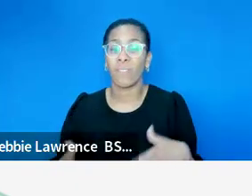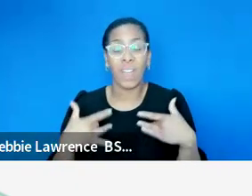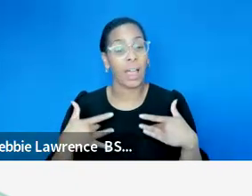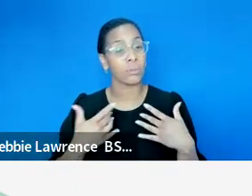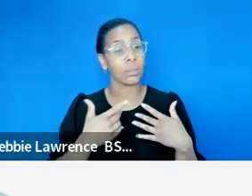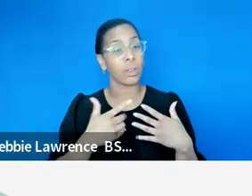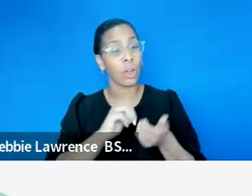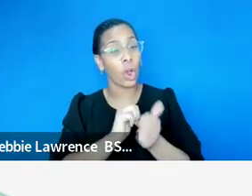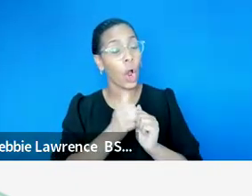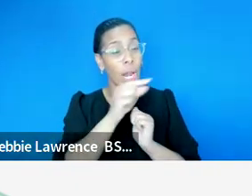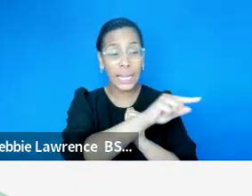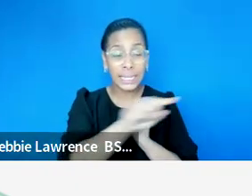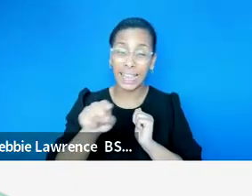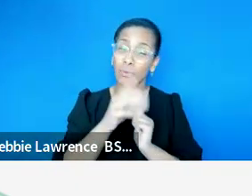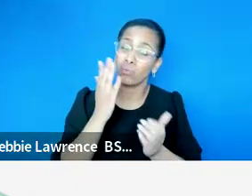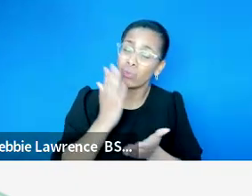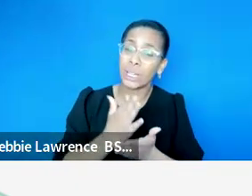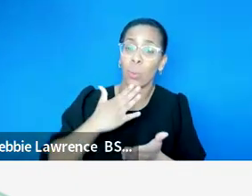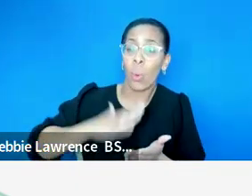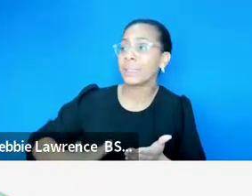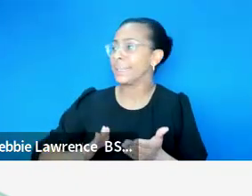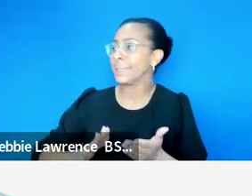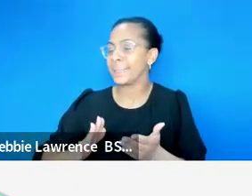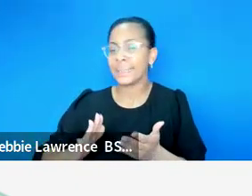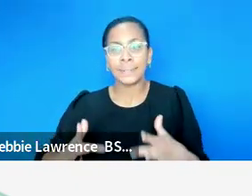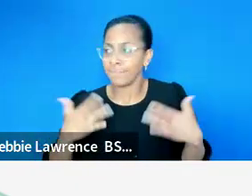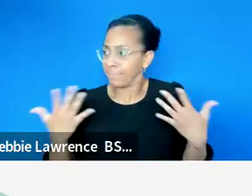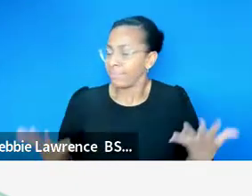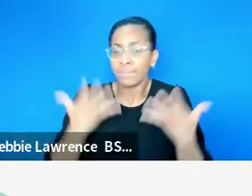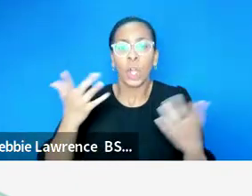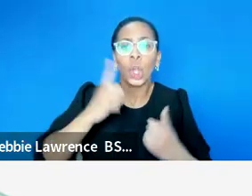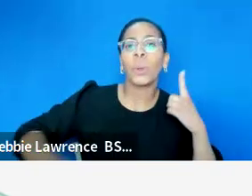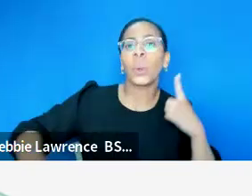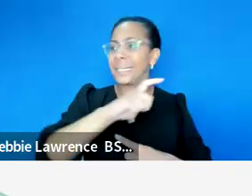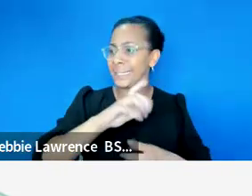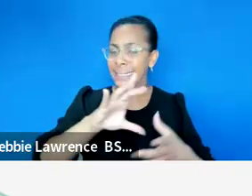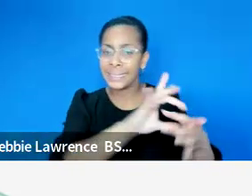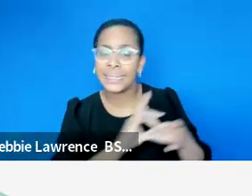had really wanted, that community spirit which is key to kind of